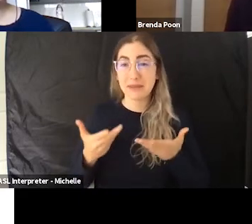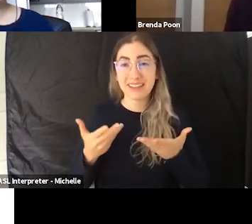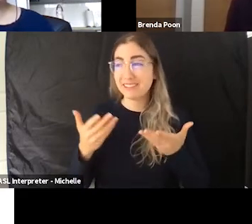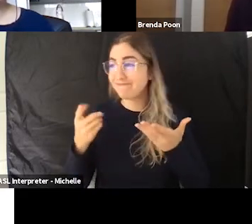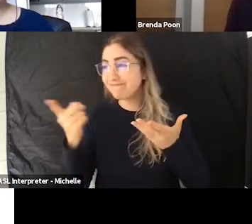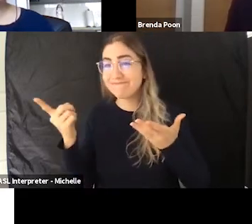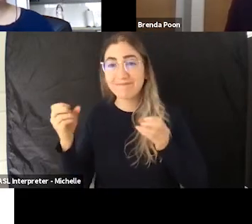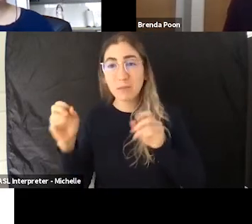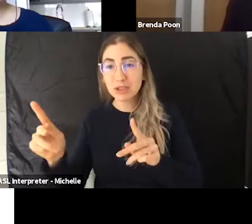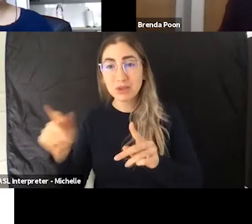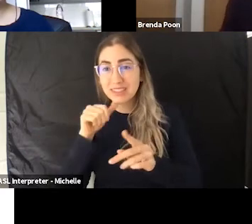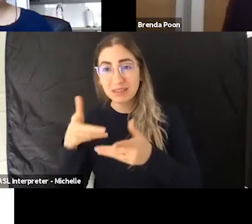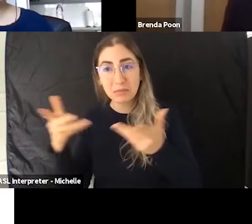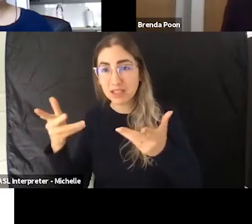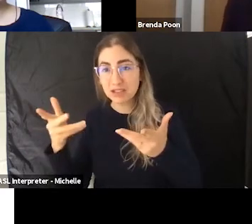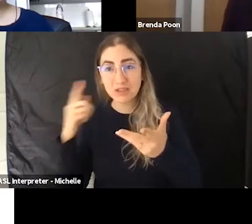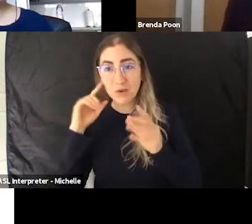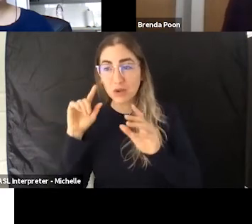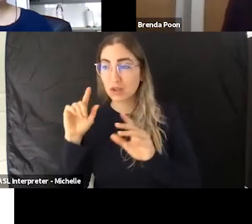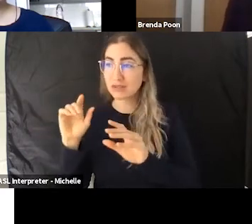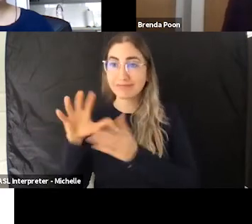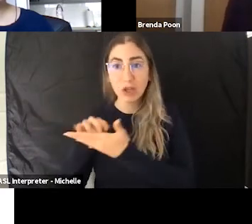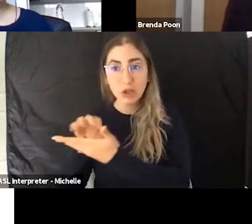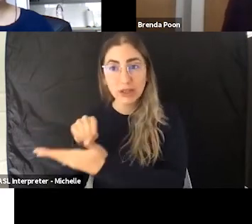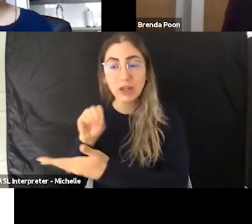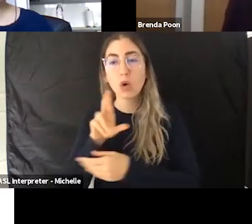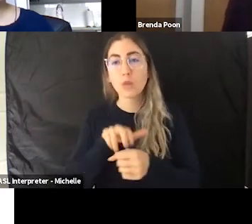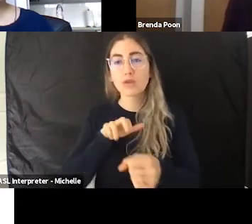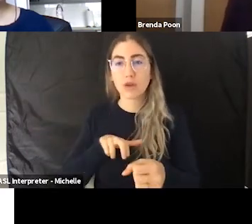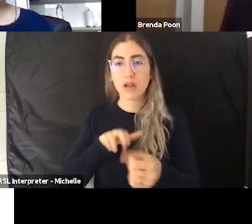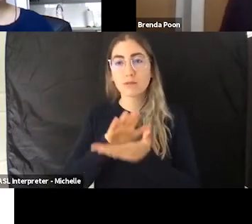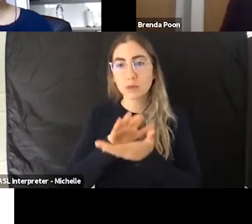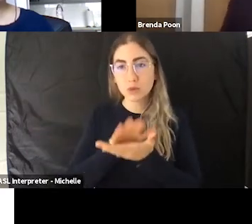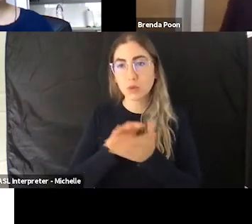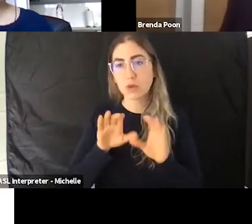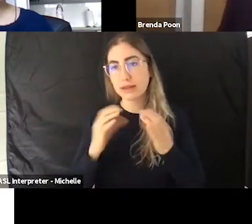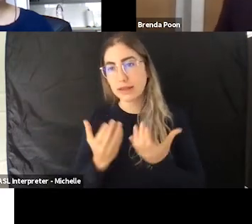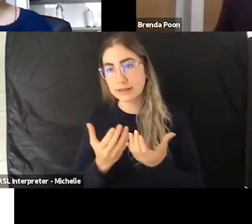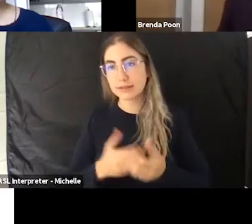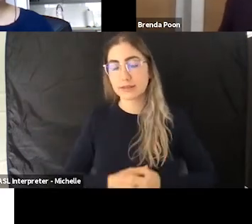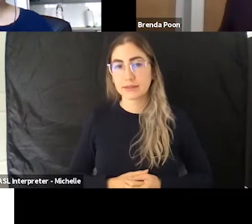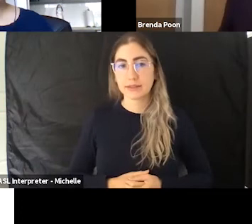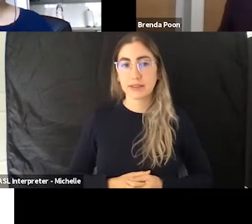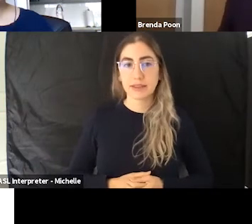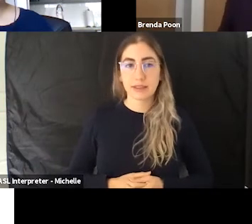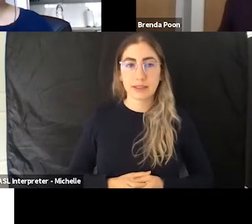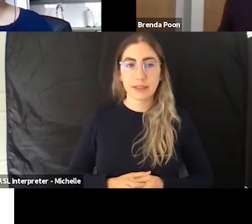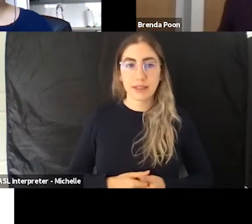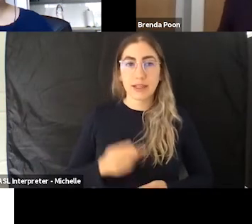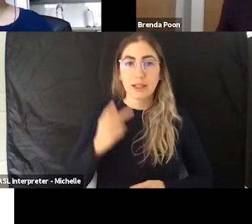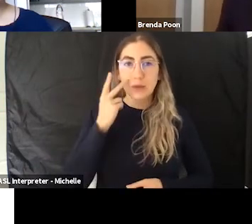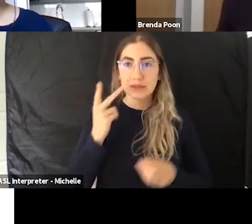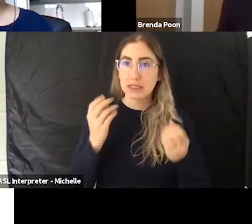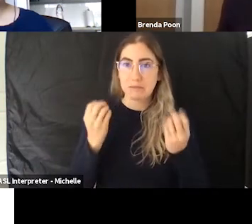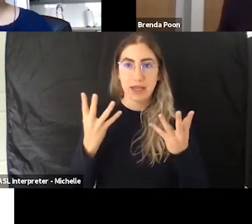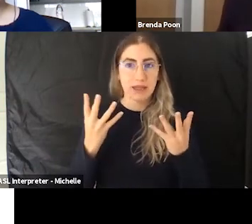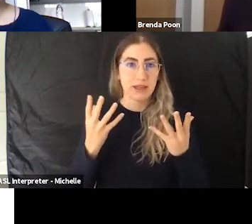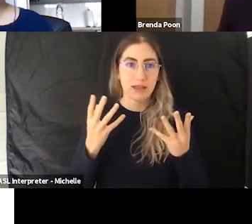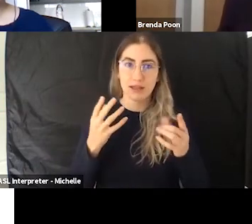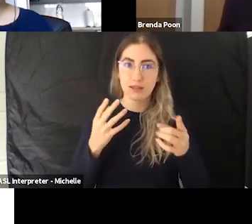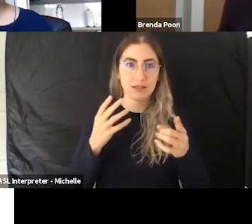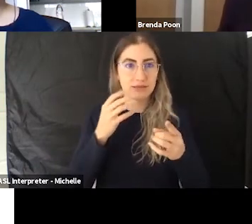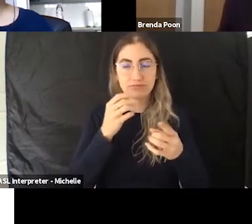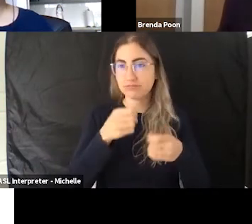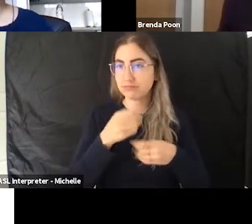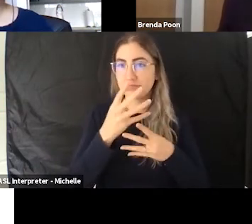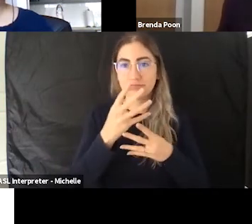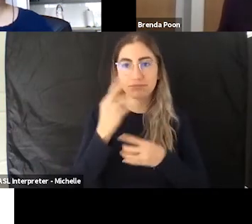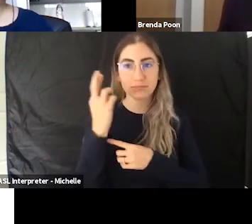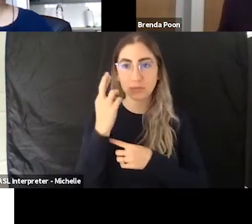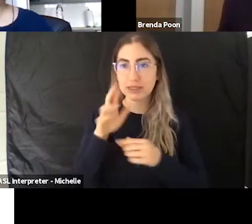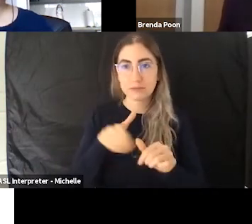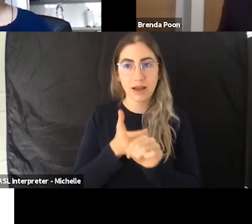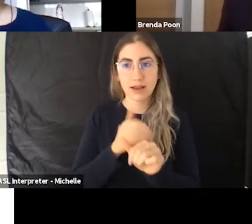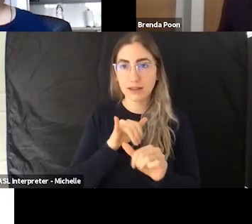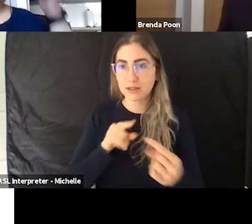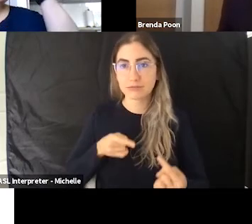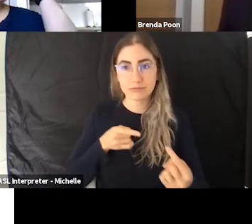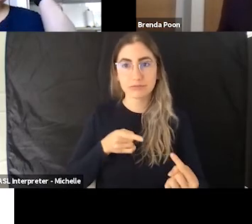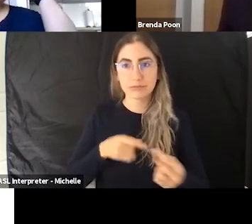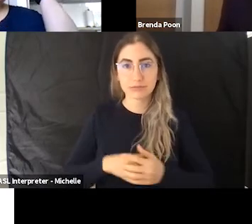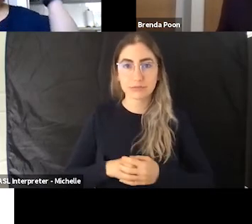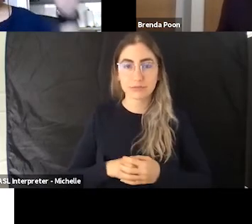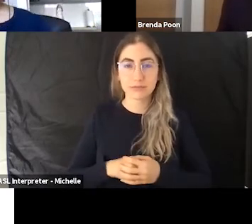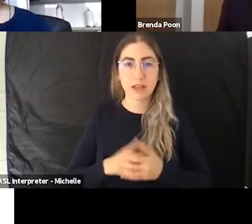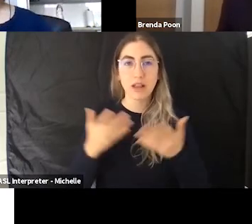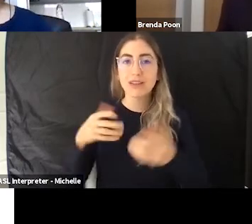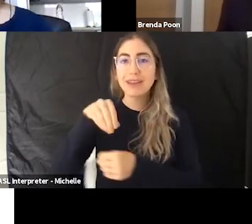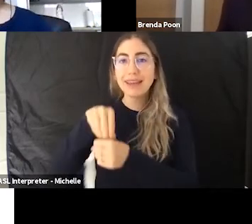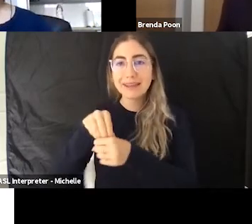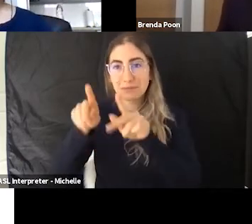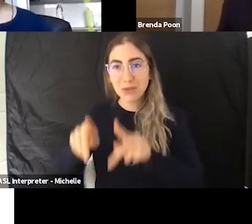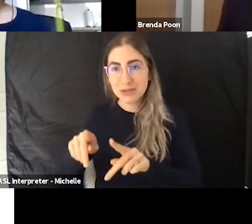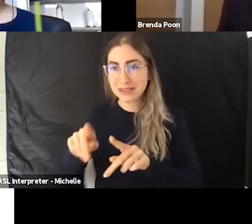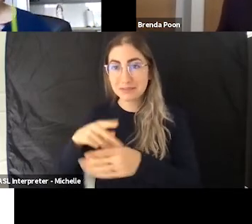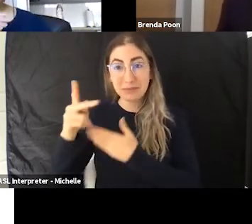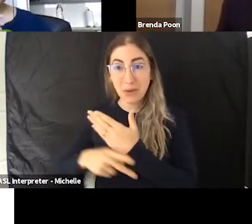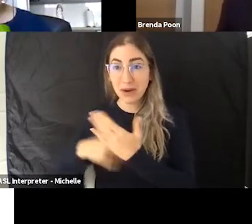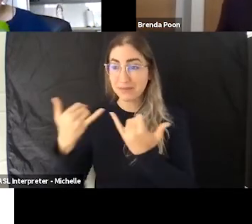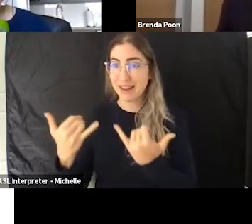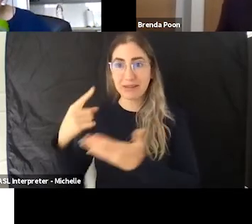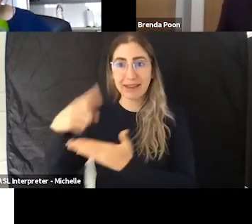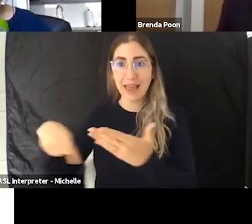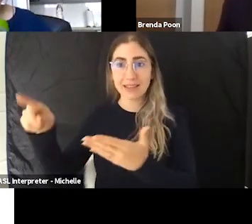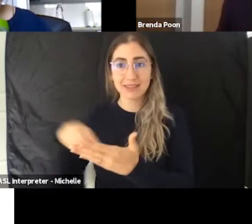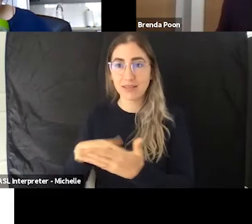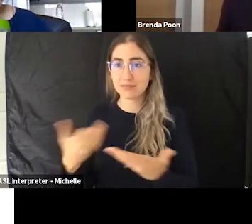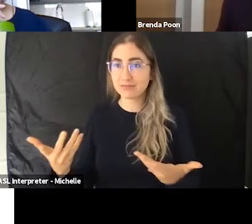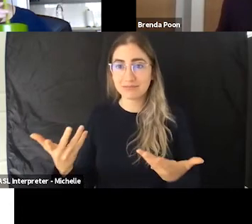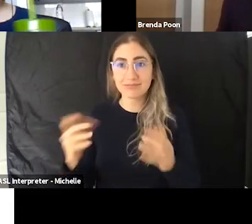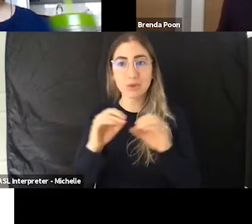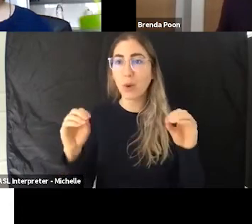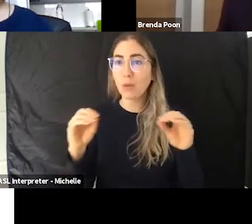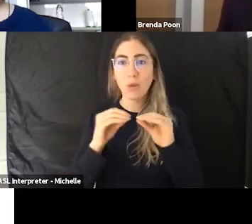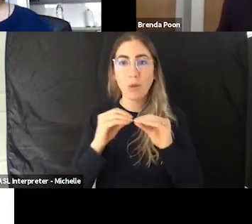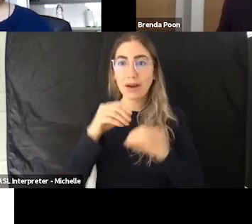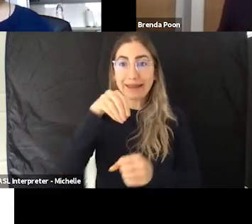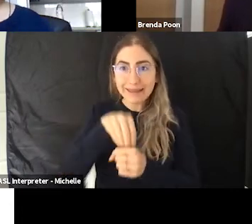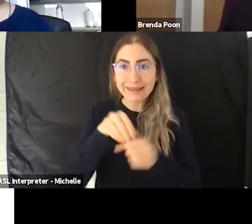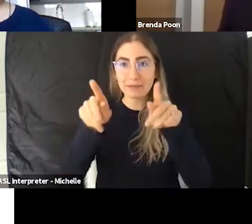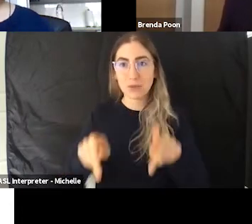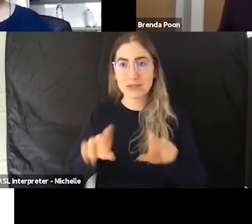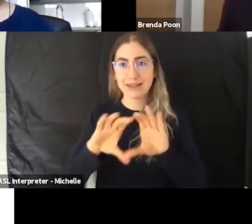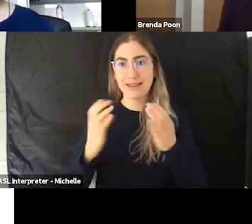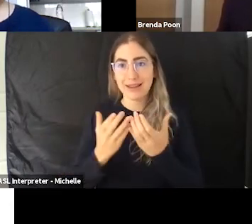WE LOOKED NEXT AT EDUCATIONAL